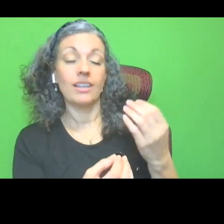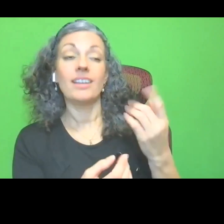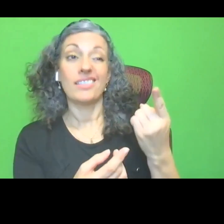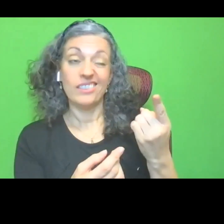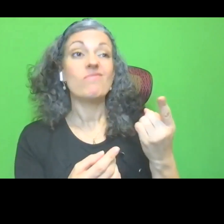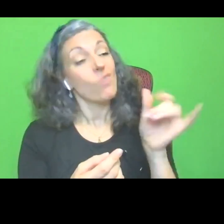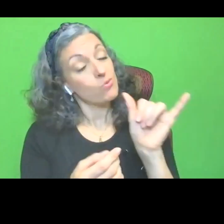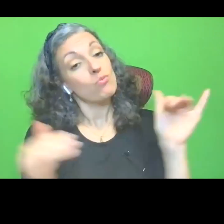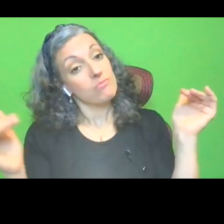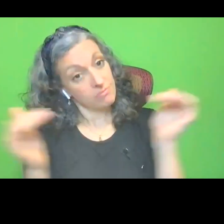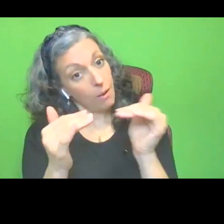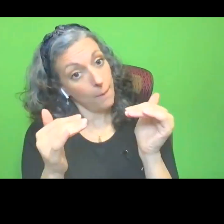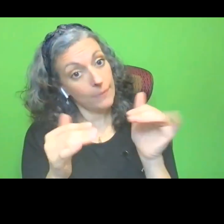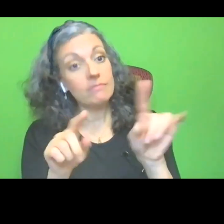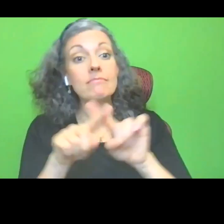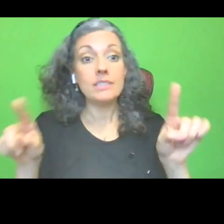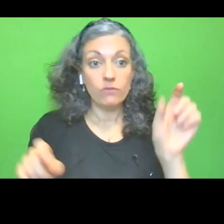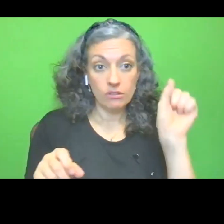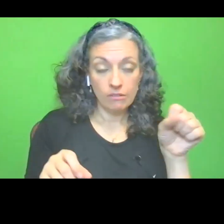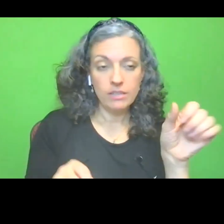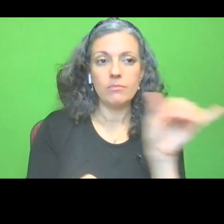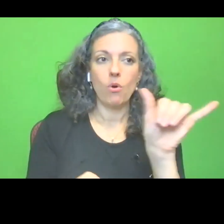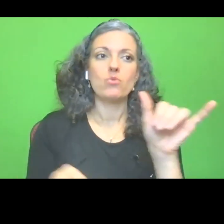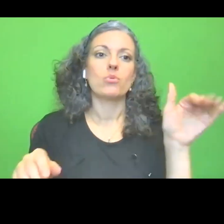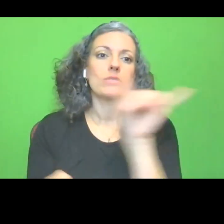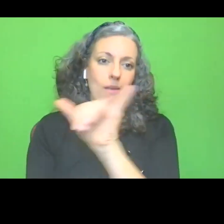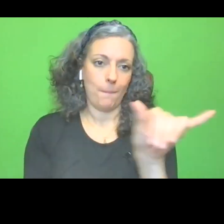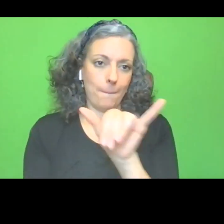I think this is still a place that you can go to get some good insight and to be able